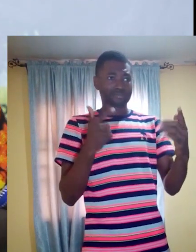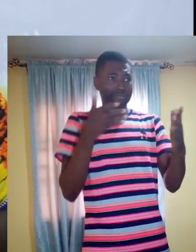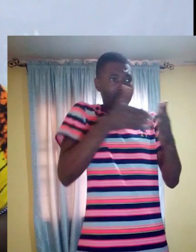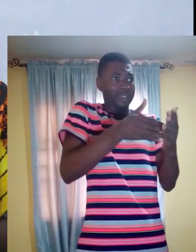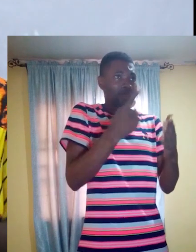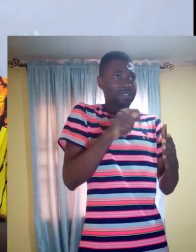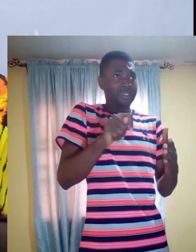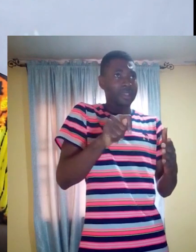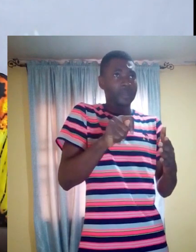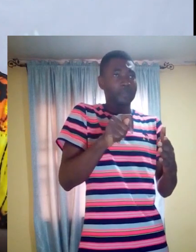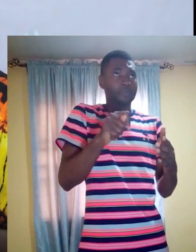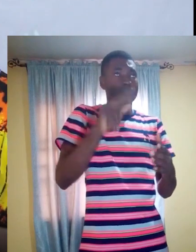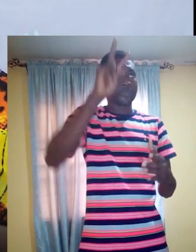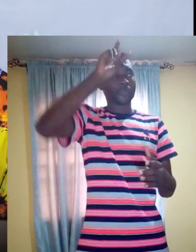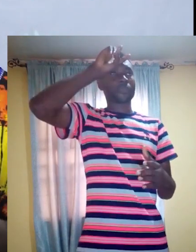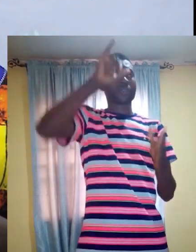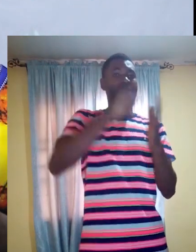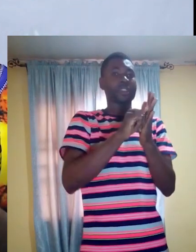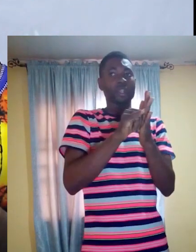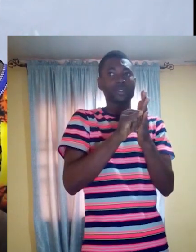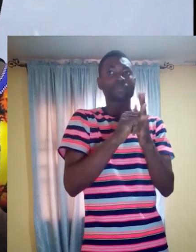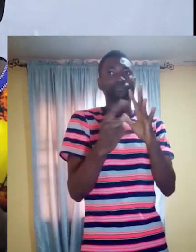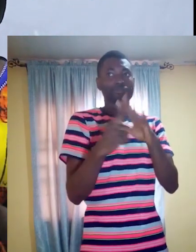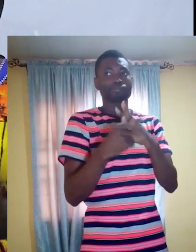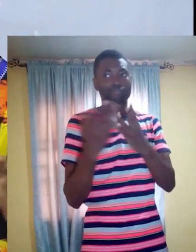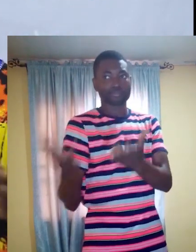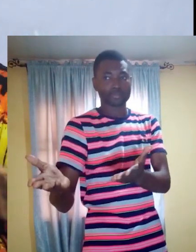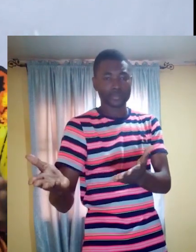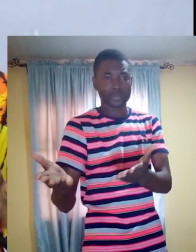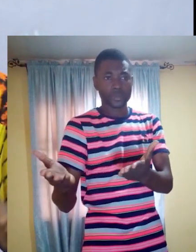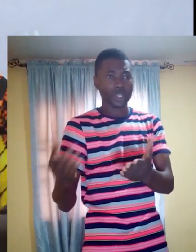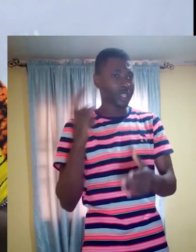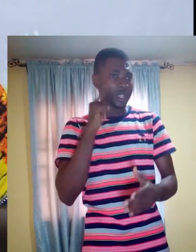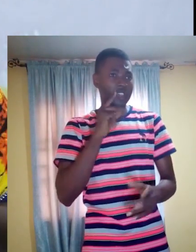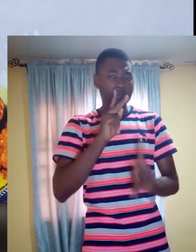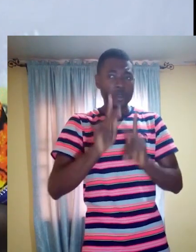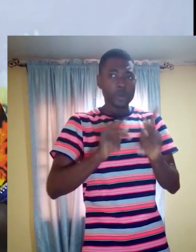about signed languages against the ignorance that existed, Deaf people were not allowed